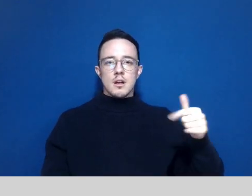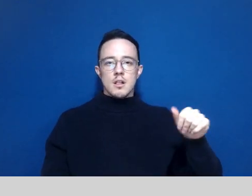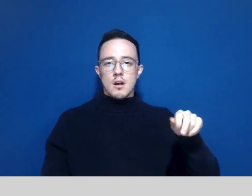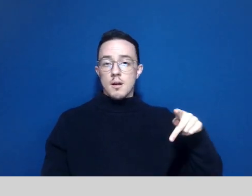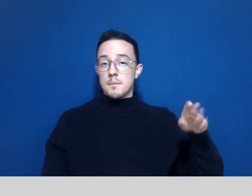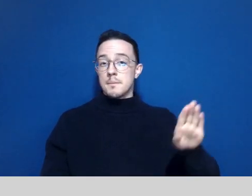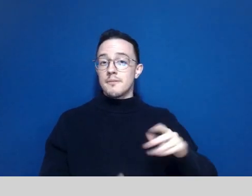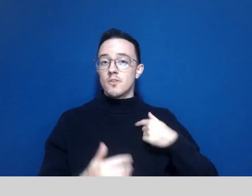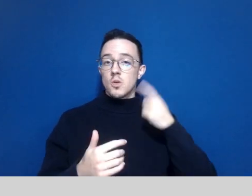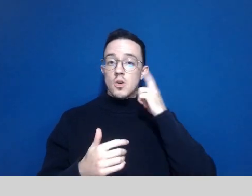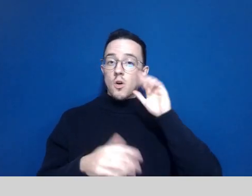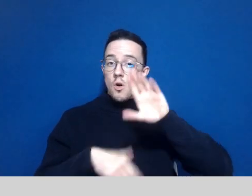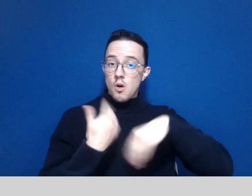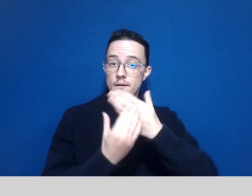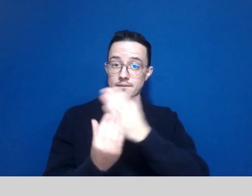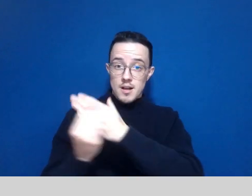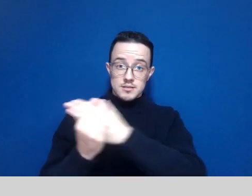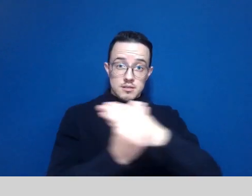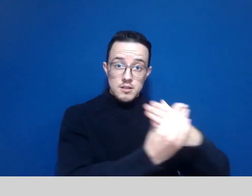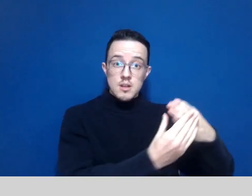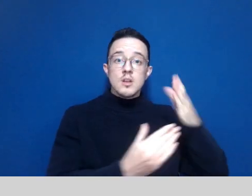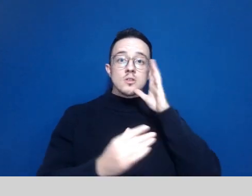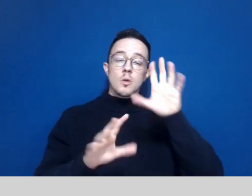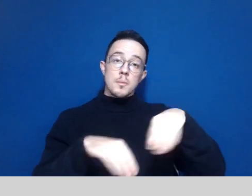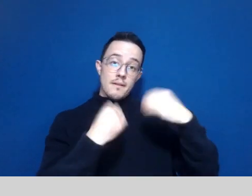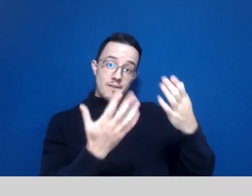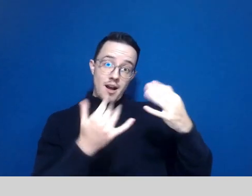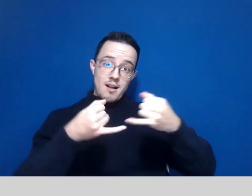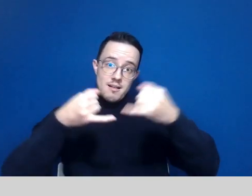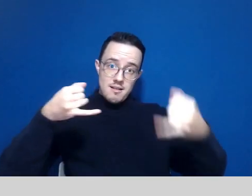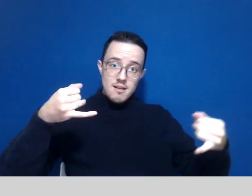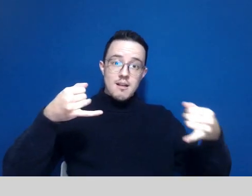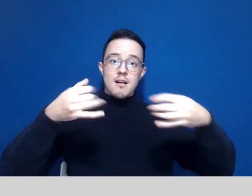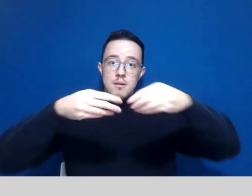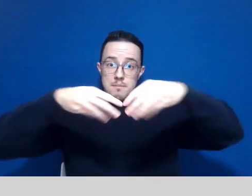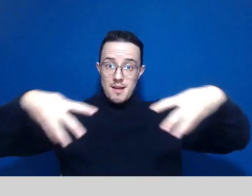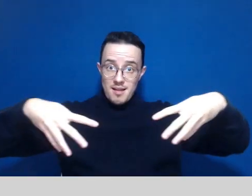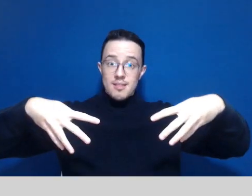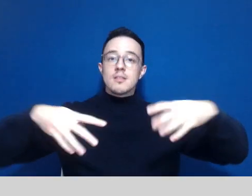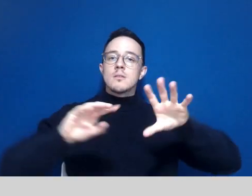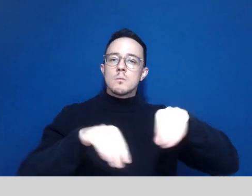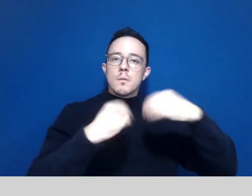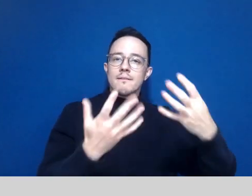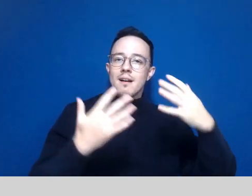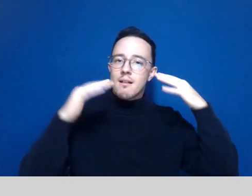for all the MP3 files. And then when I give it the directory path, I would just give it that audio directory